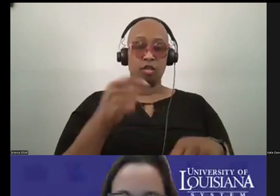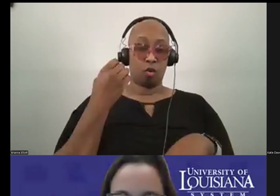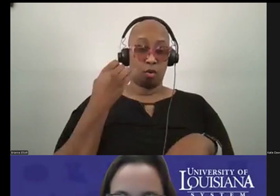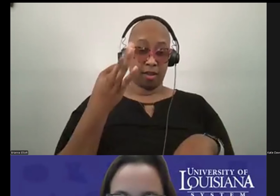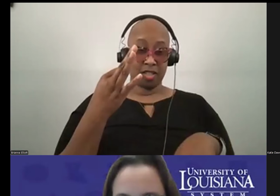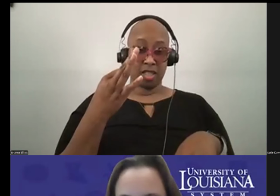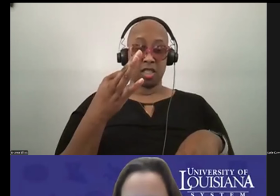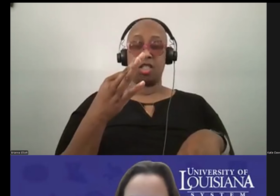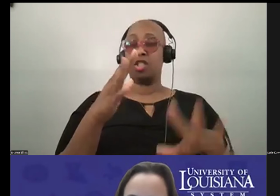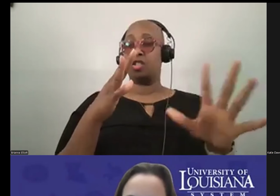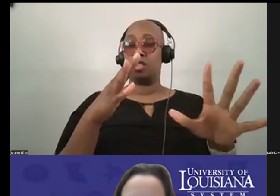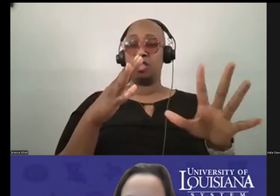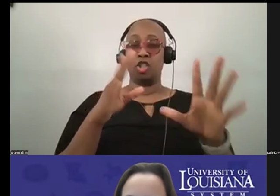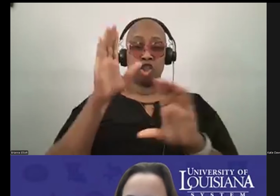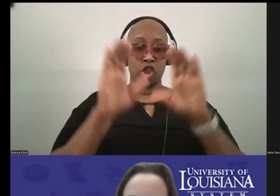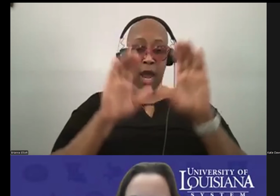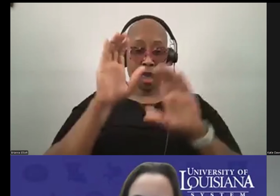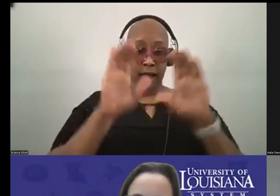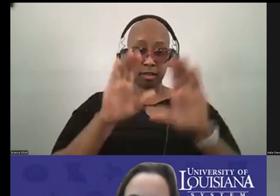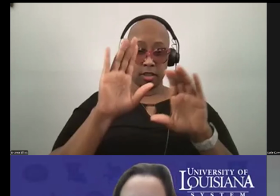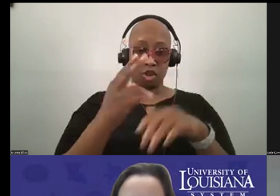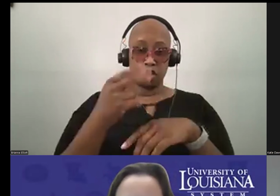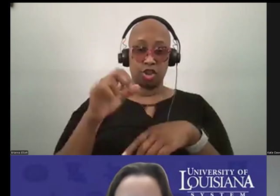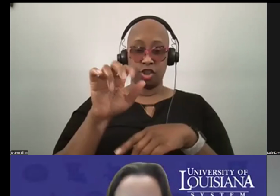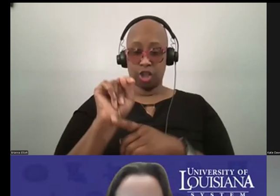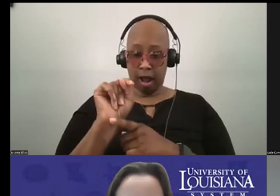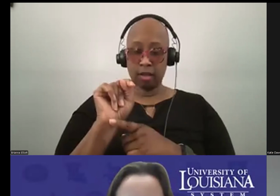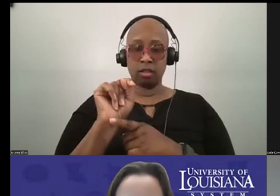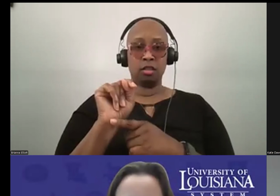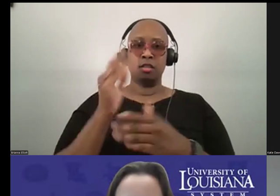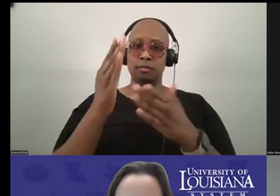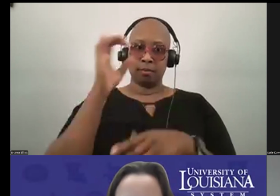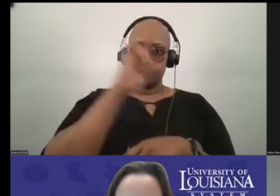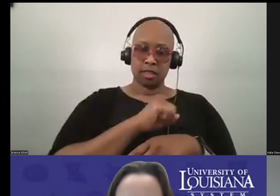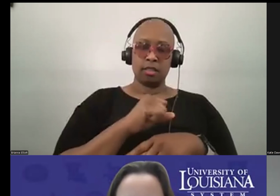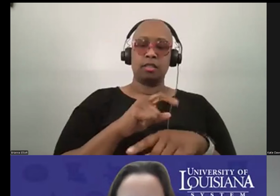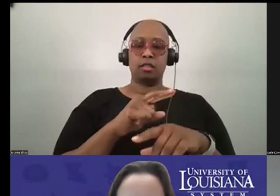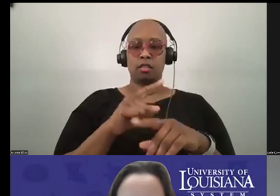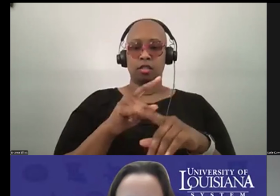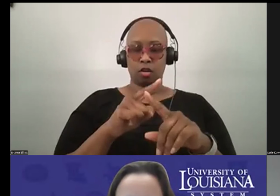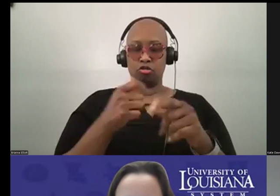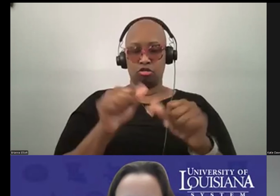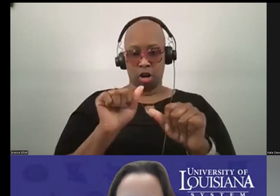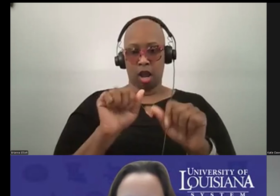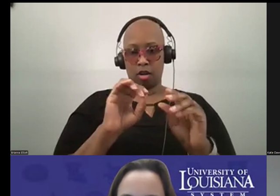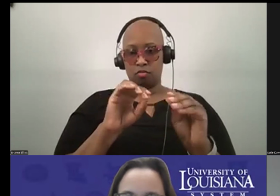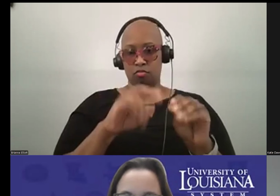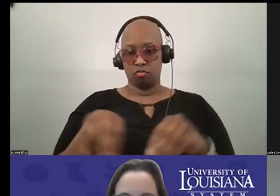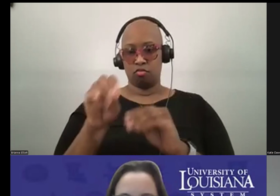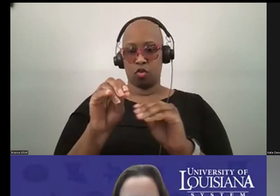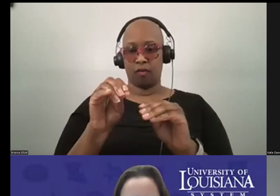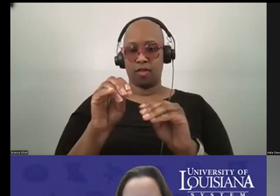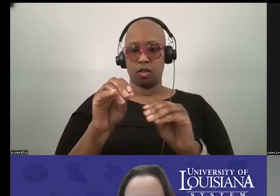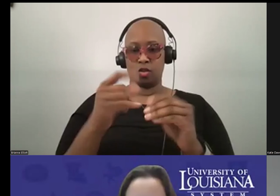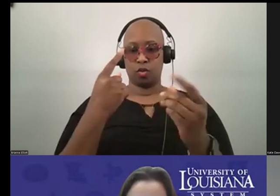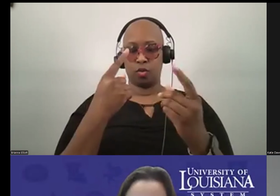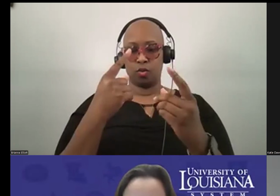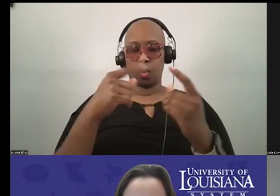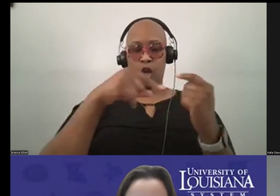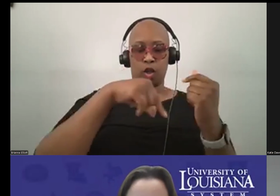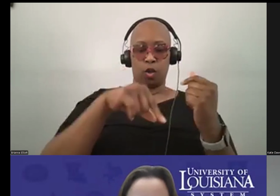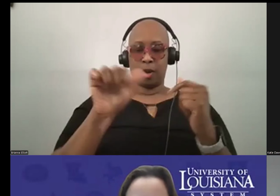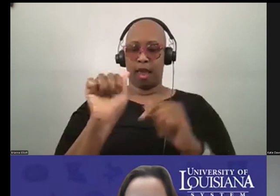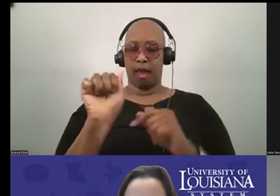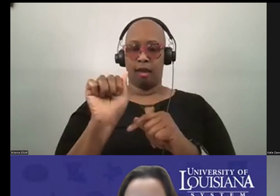moves quickly. You might want to put them in the Q&A so that we can try to answer them for you.